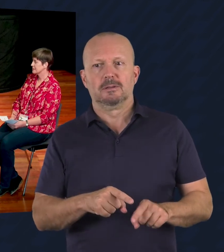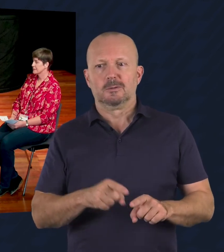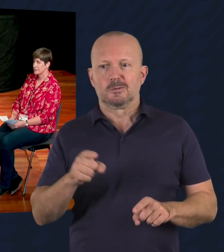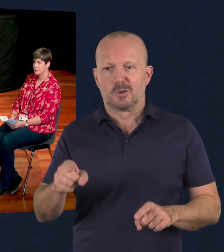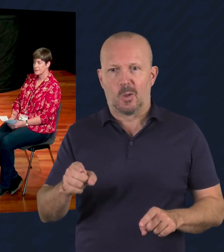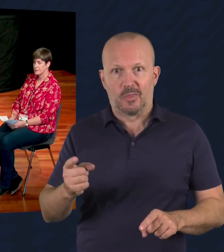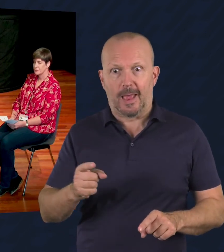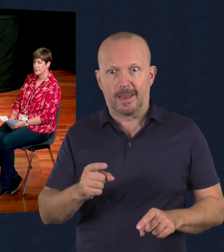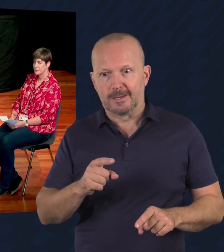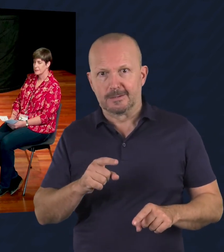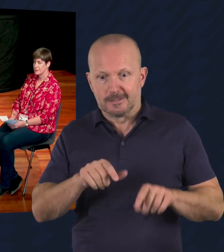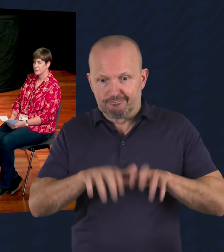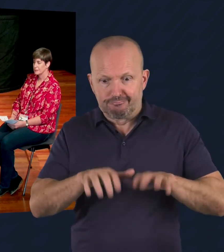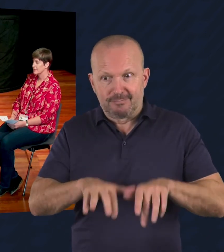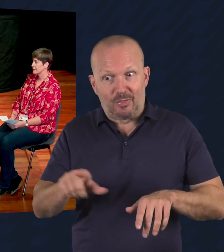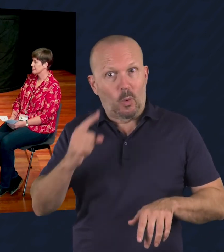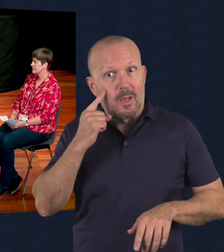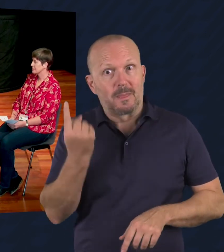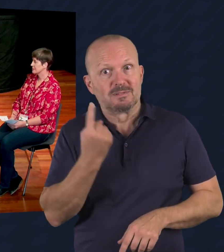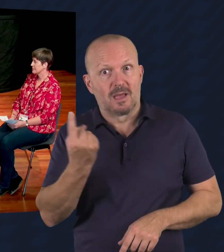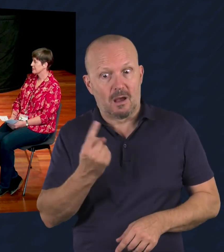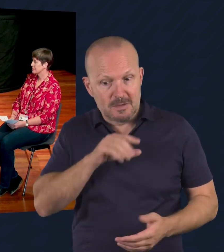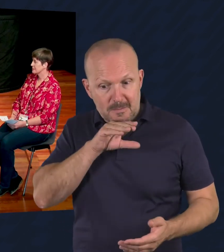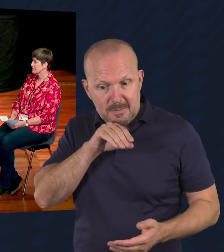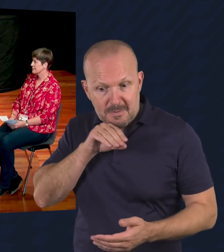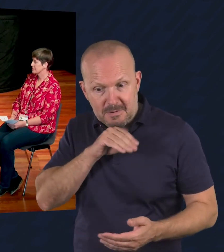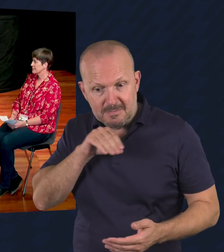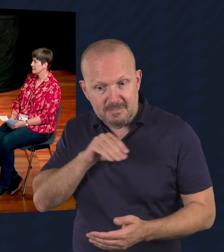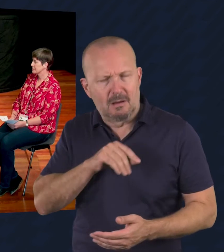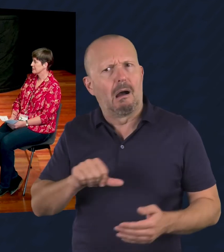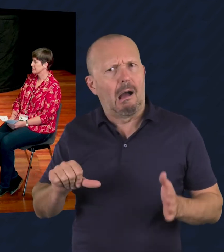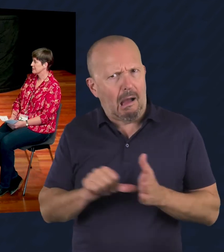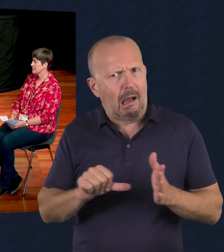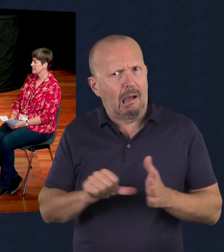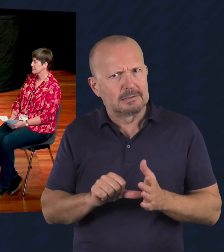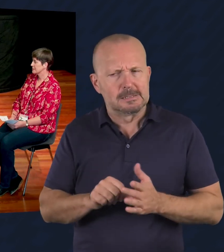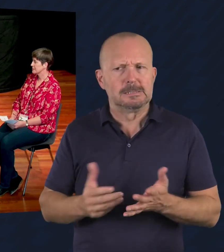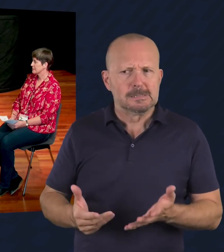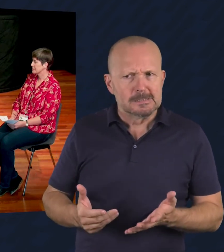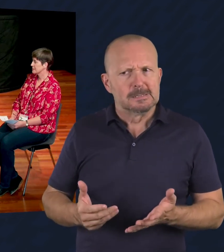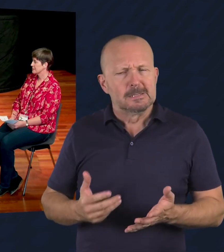I think they were quite shocked at how difficult that can be. So, we were sort of working through the process